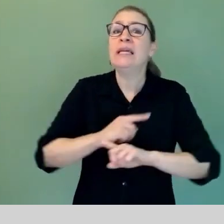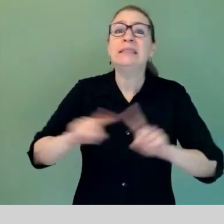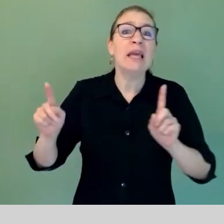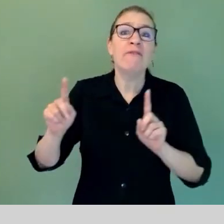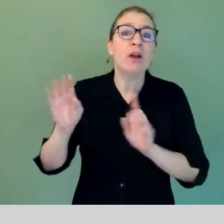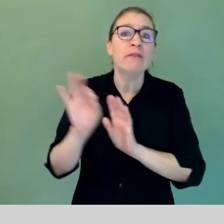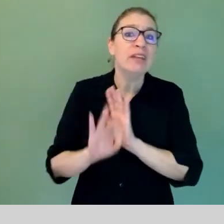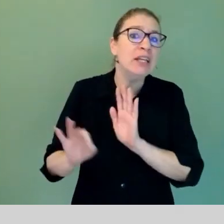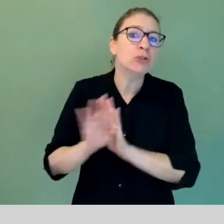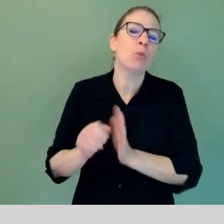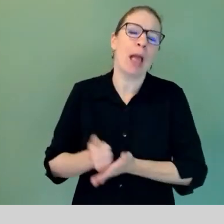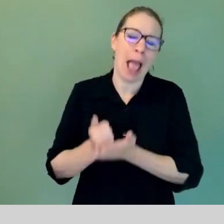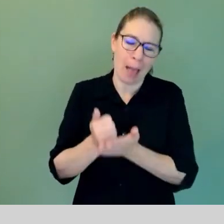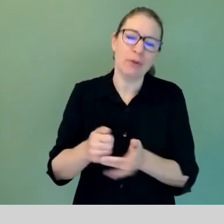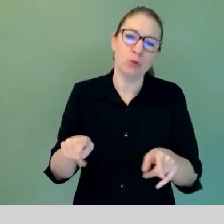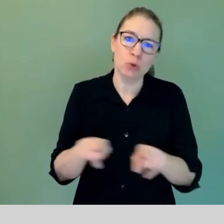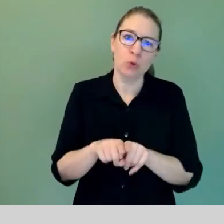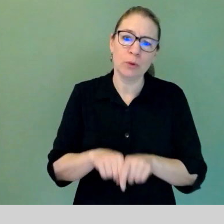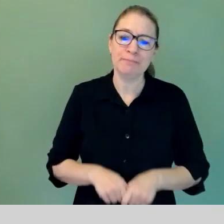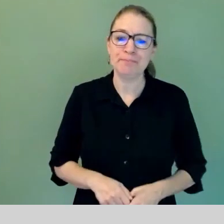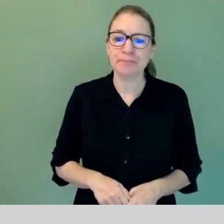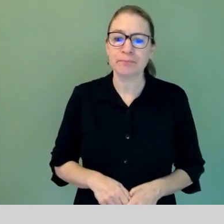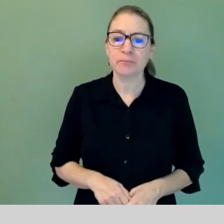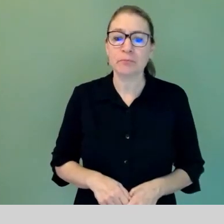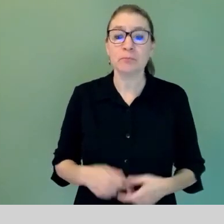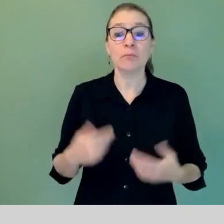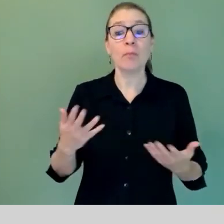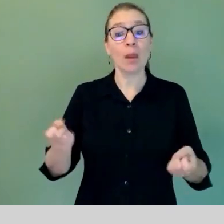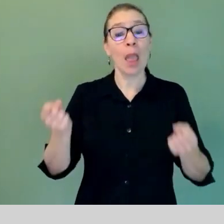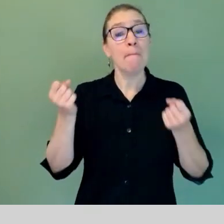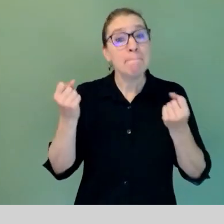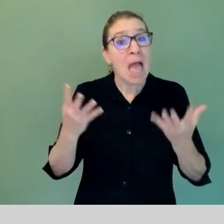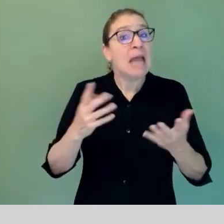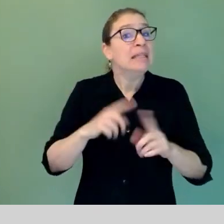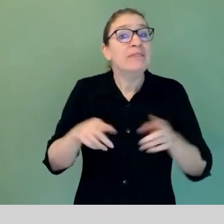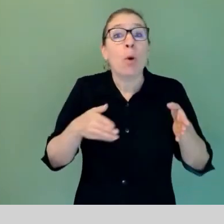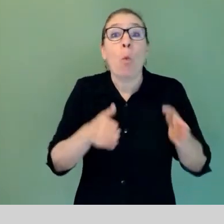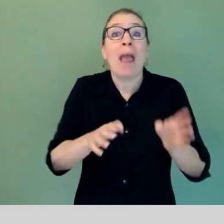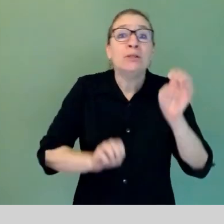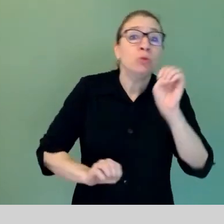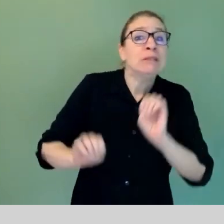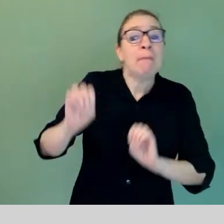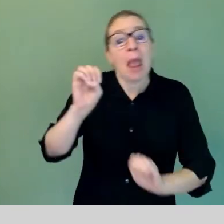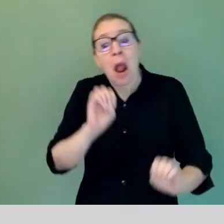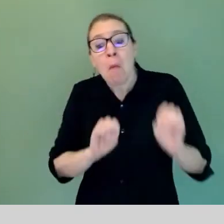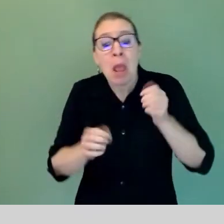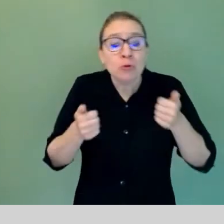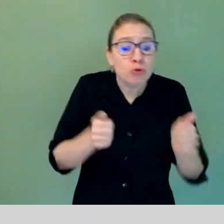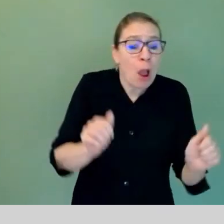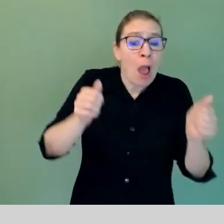So using all of those can be beneficial as well. So there's a lot of things that one can experiment with just